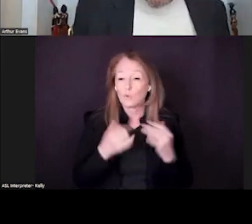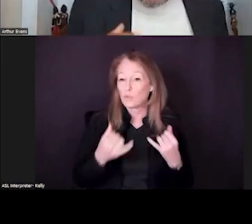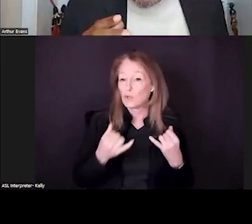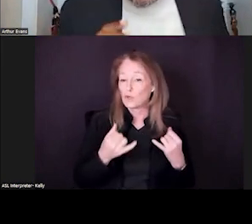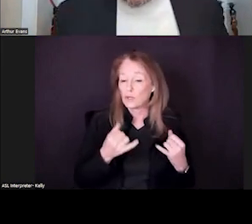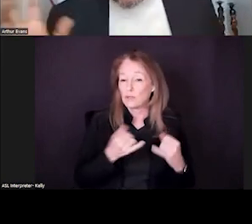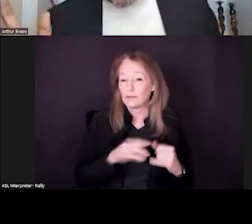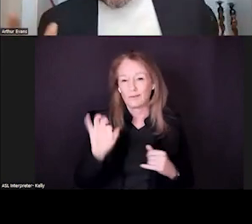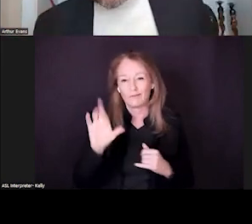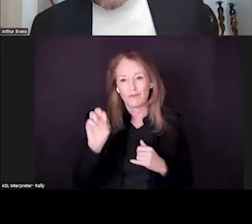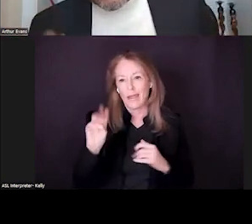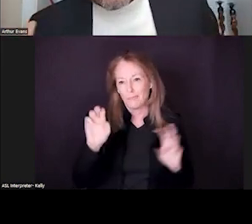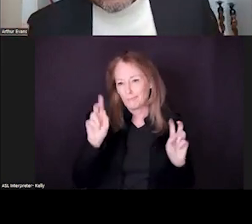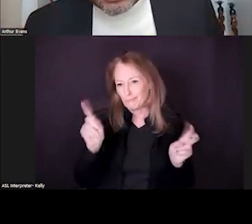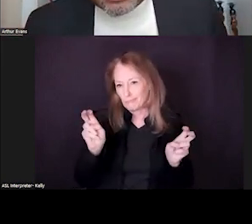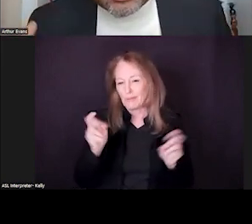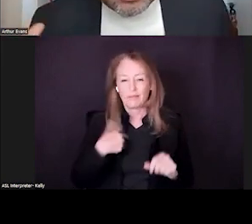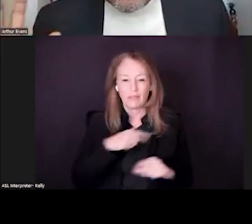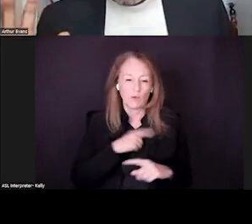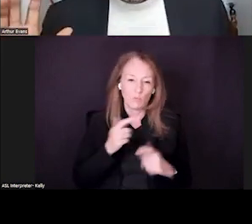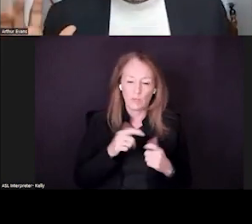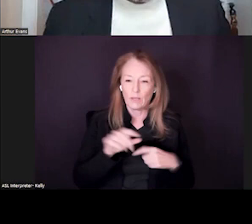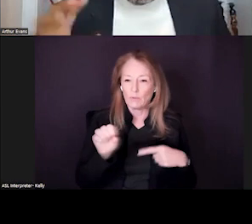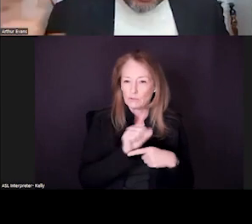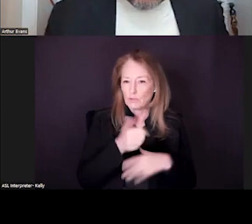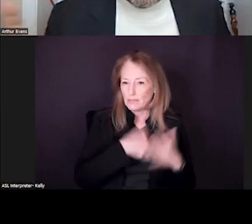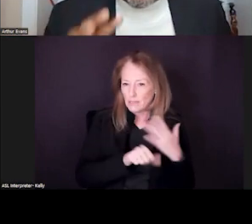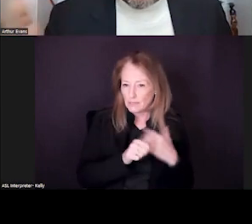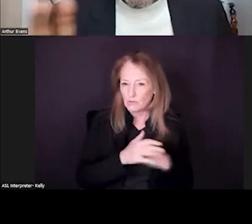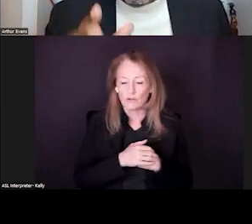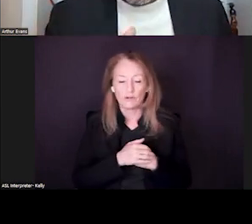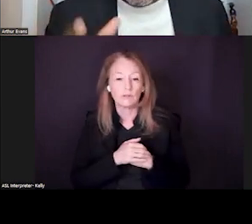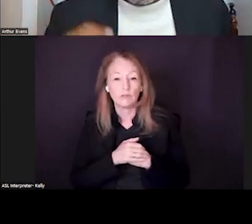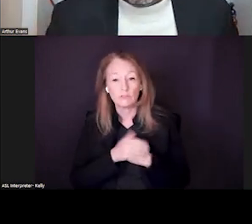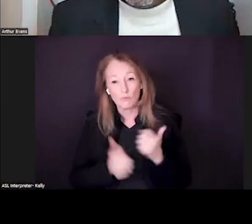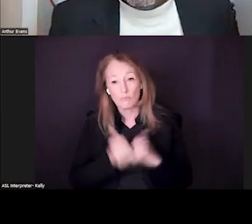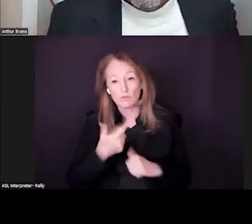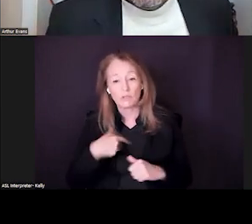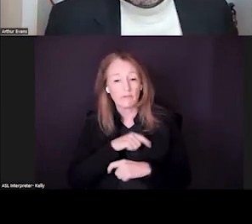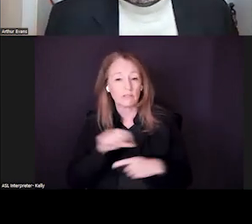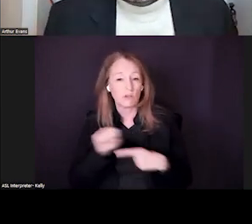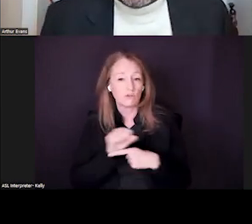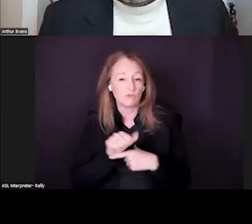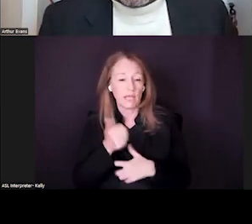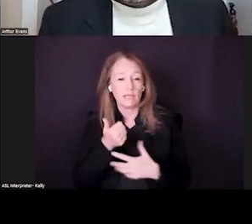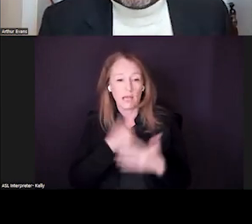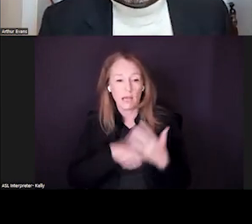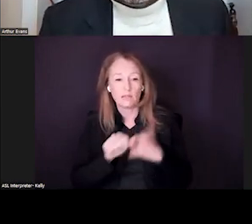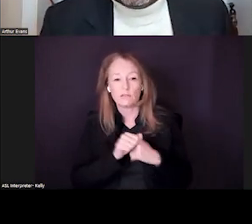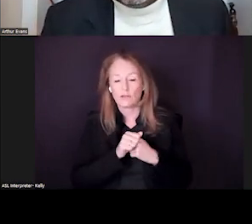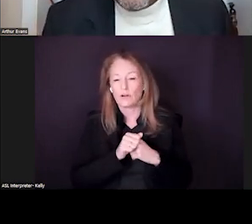WITH. DOES NOT MATTER WHAT YOU ARE, MOST OF US ARE TRAINED